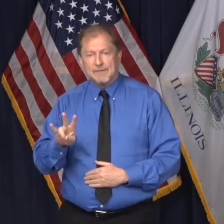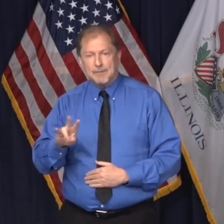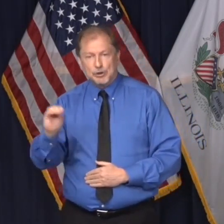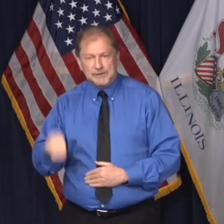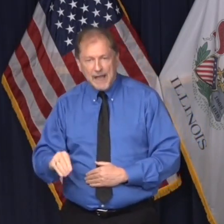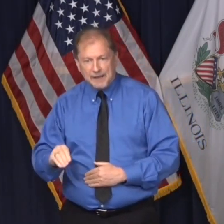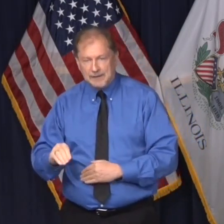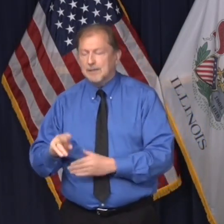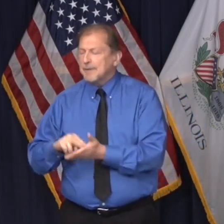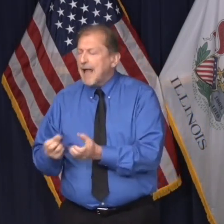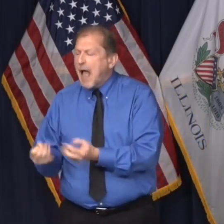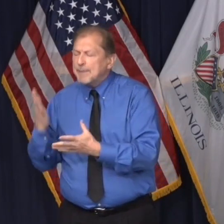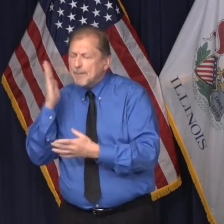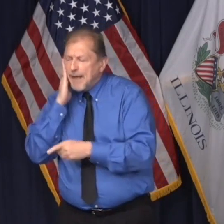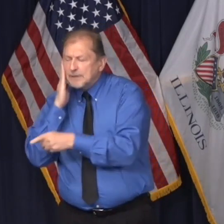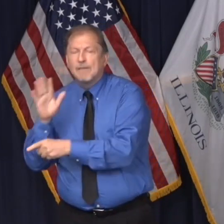26.5% OR 25 ACTUAL BEDS.